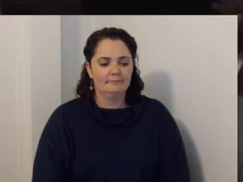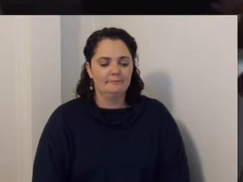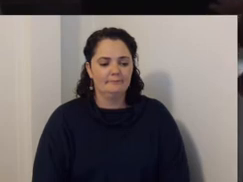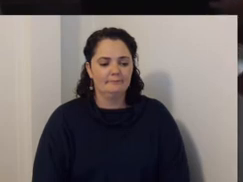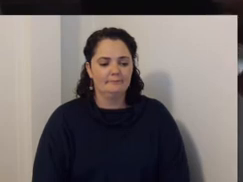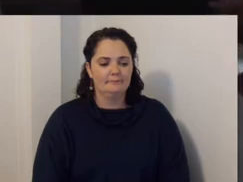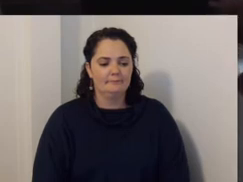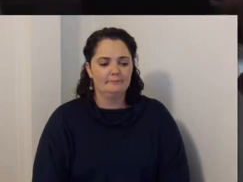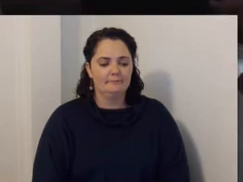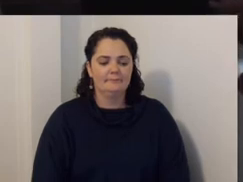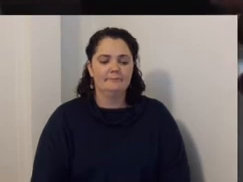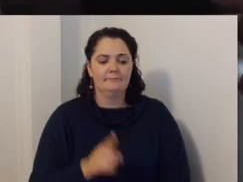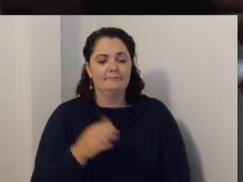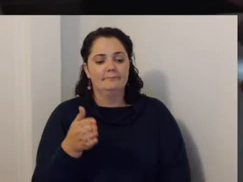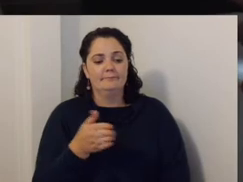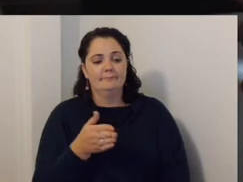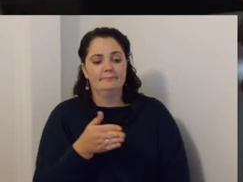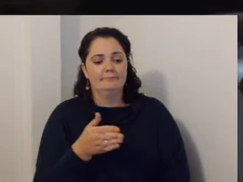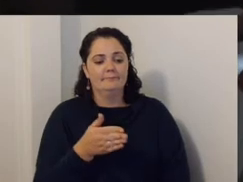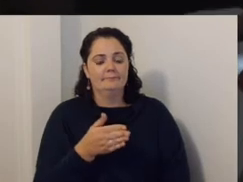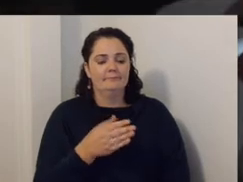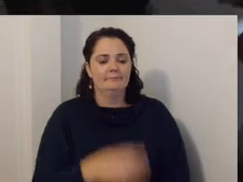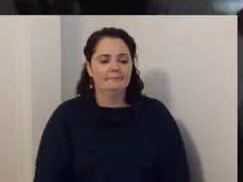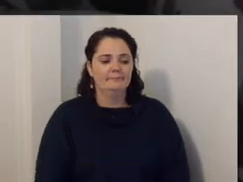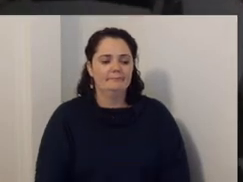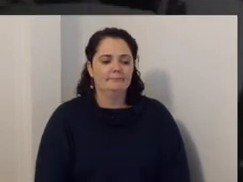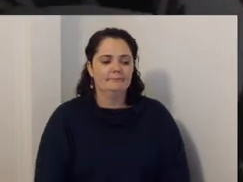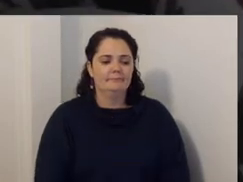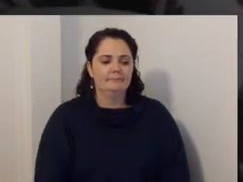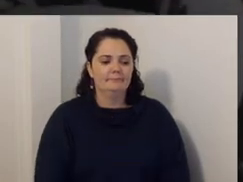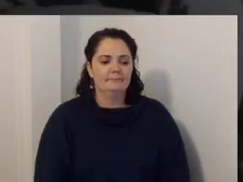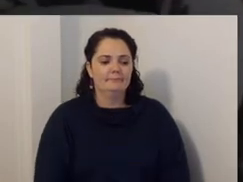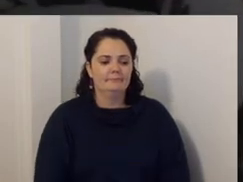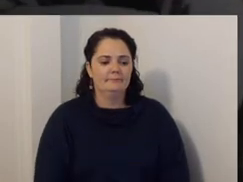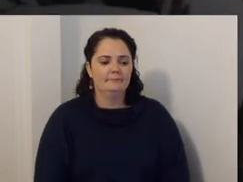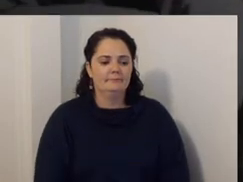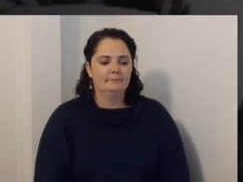just have you move a little bit more to your left into the light a bit more and Rachel actually